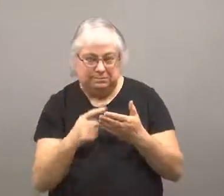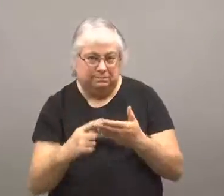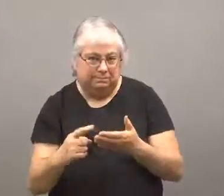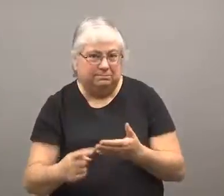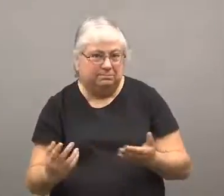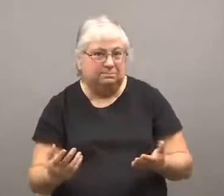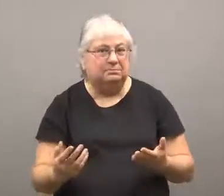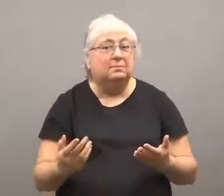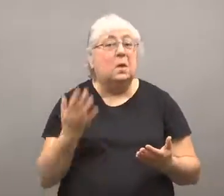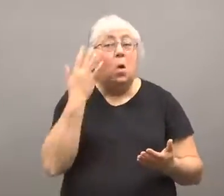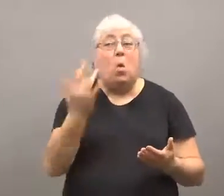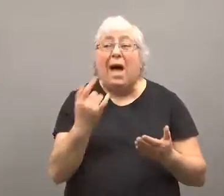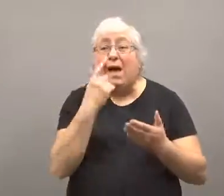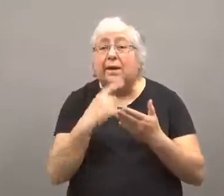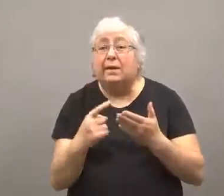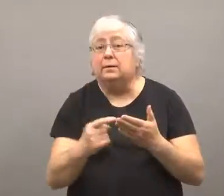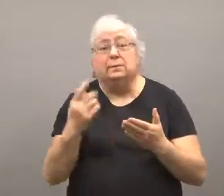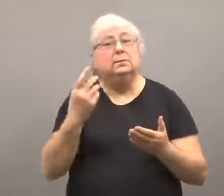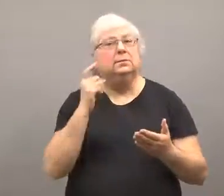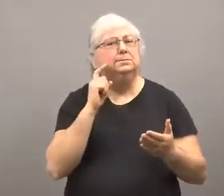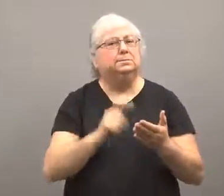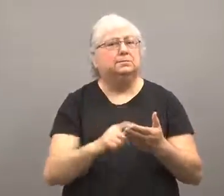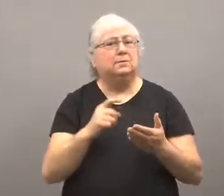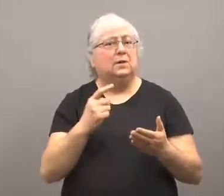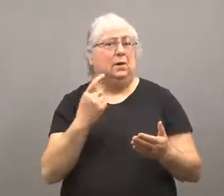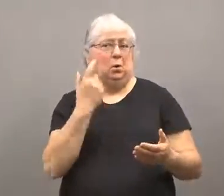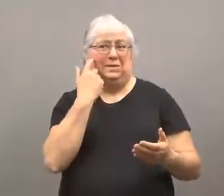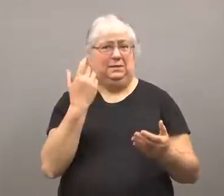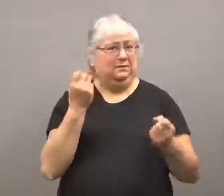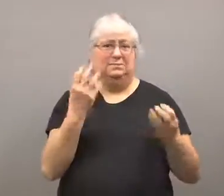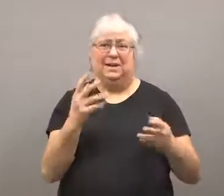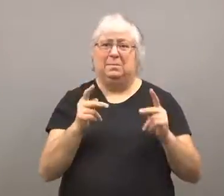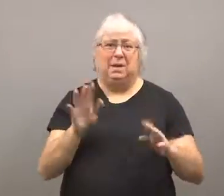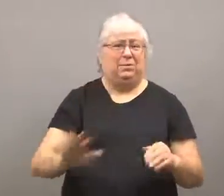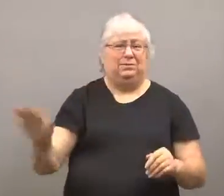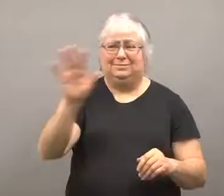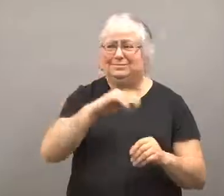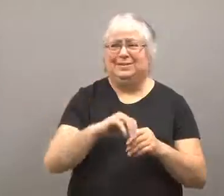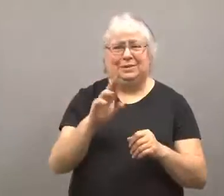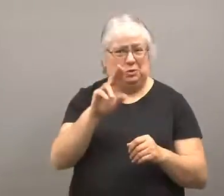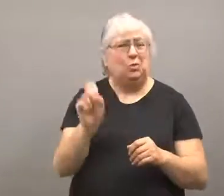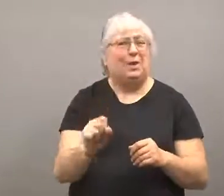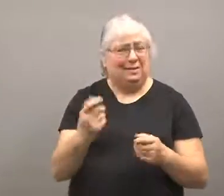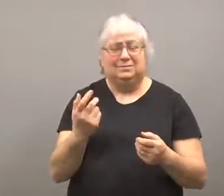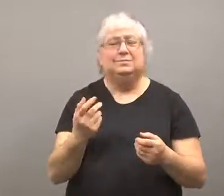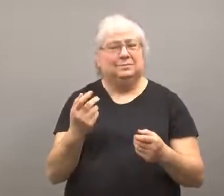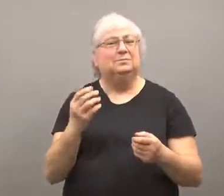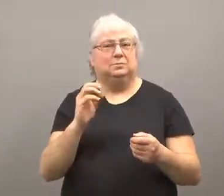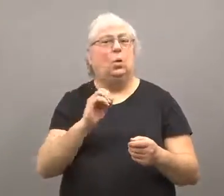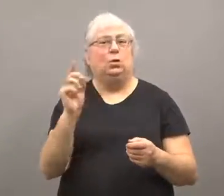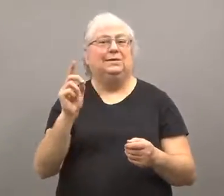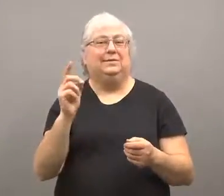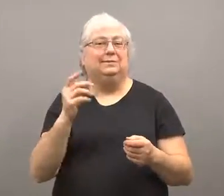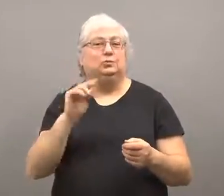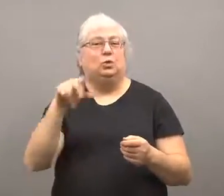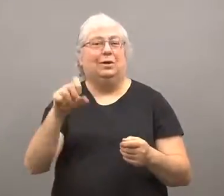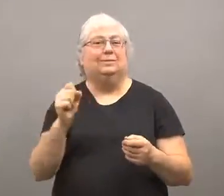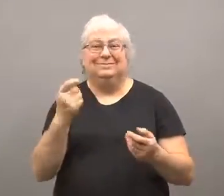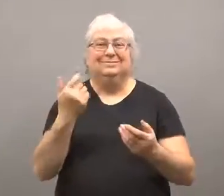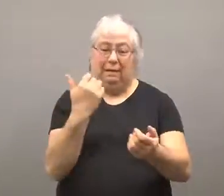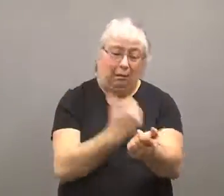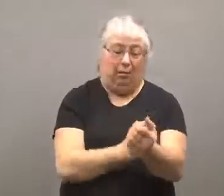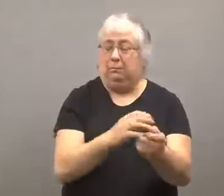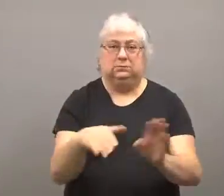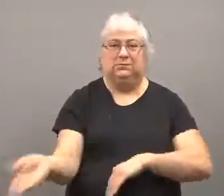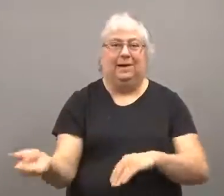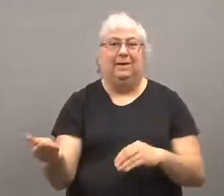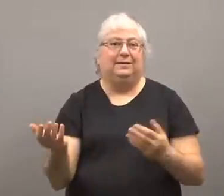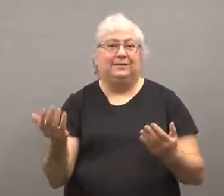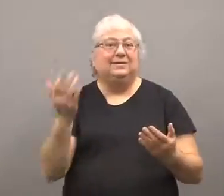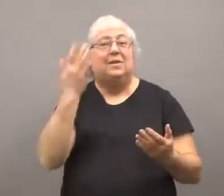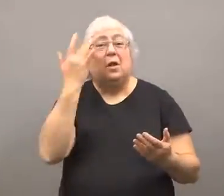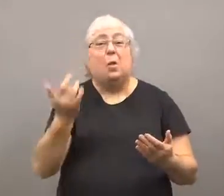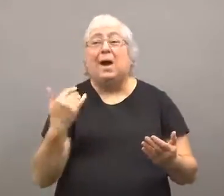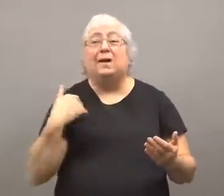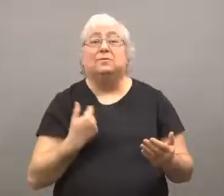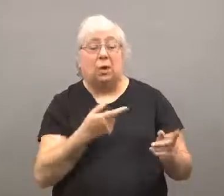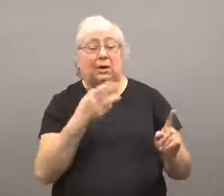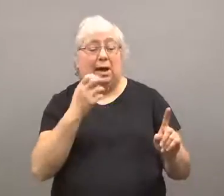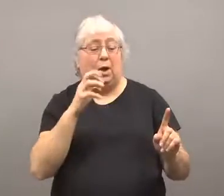They'll be tested because lately, many people in the U.S.